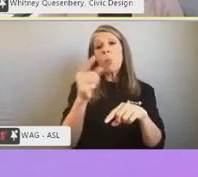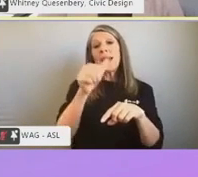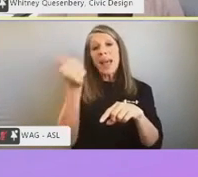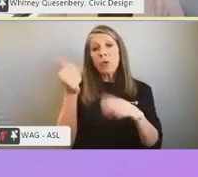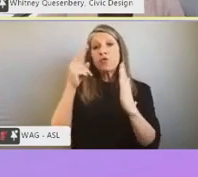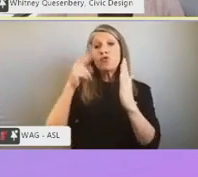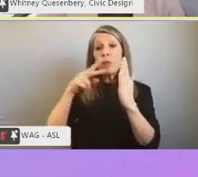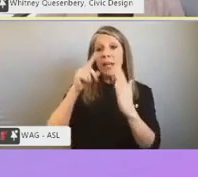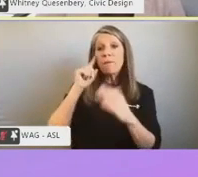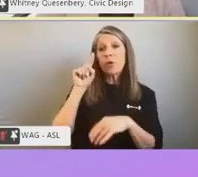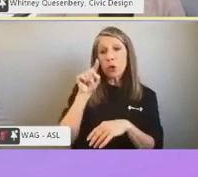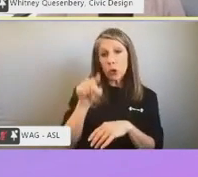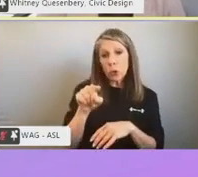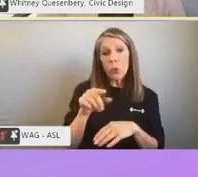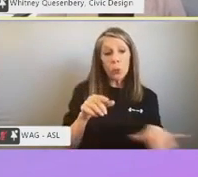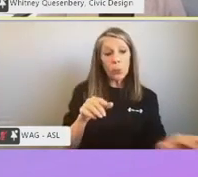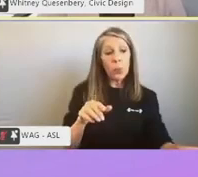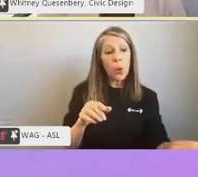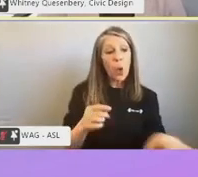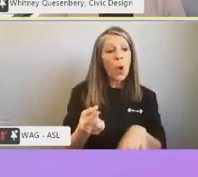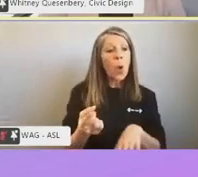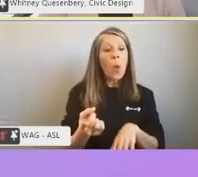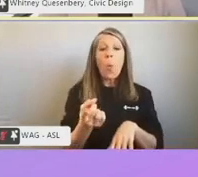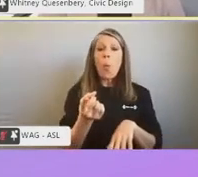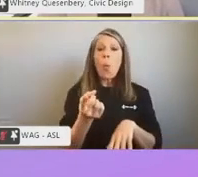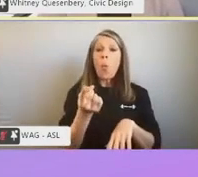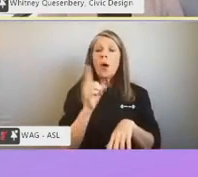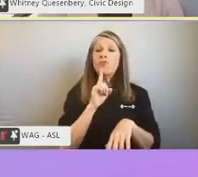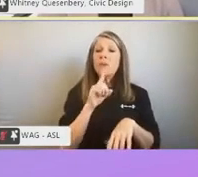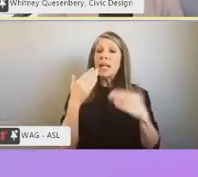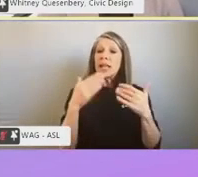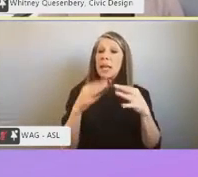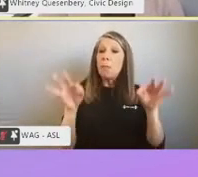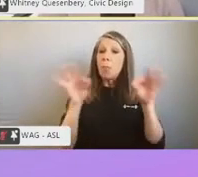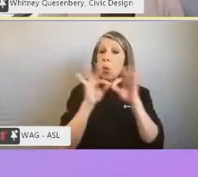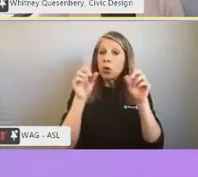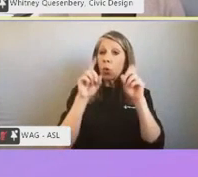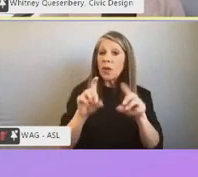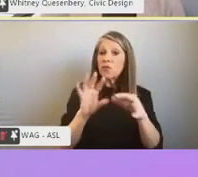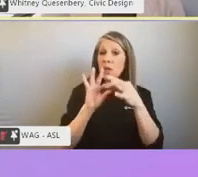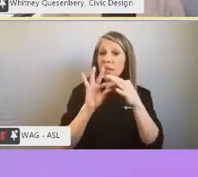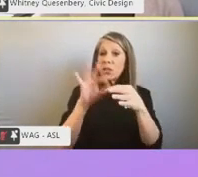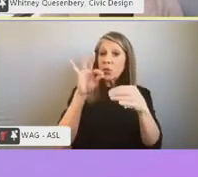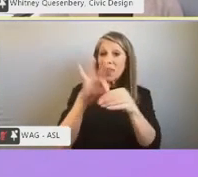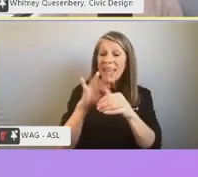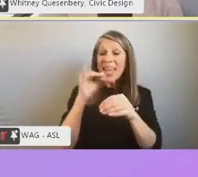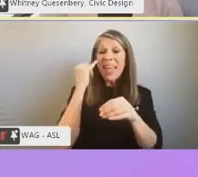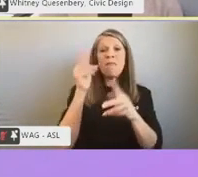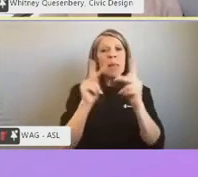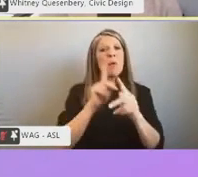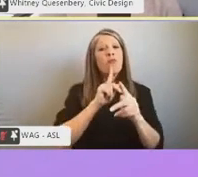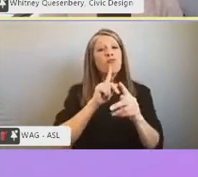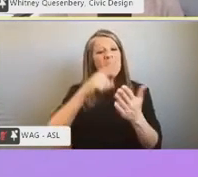you can know what you have double what you have voted for without relying on on somebody